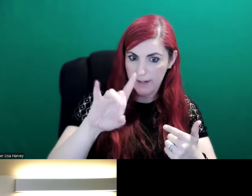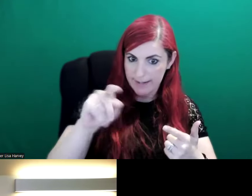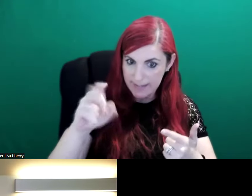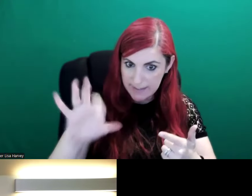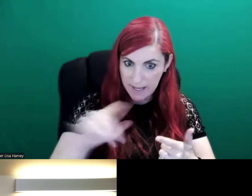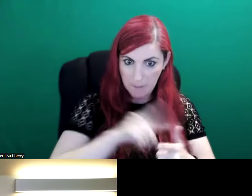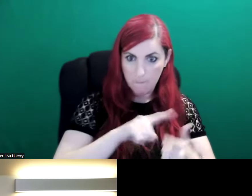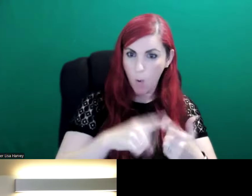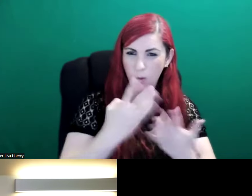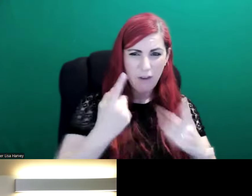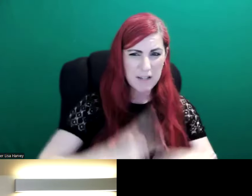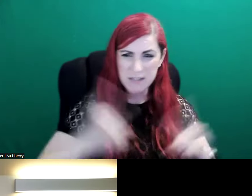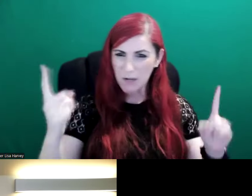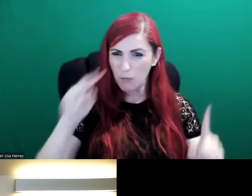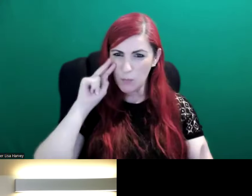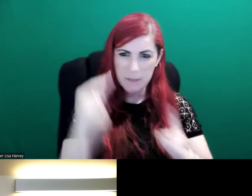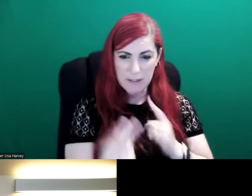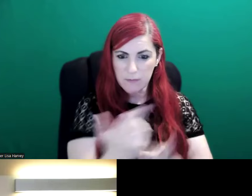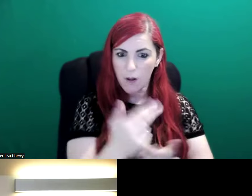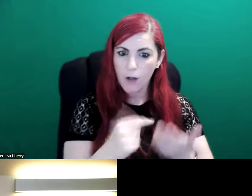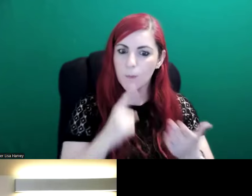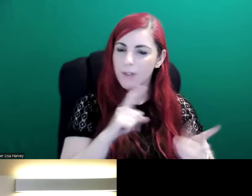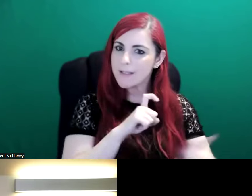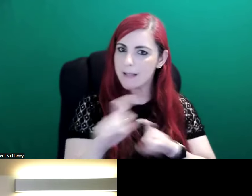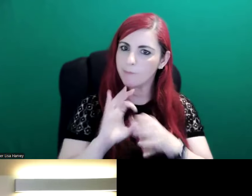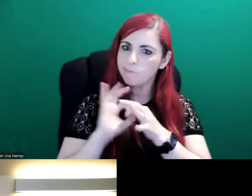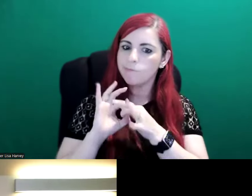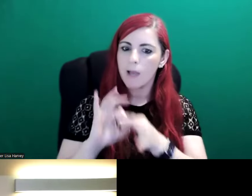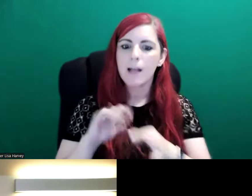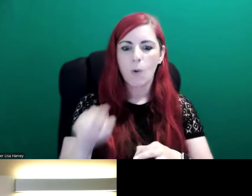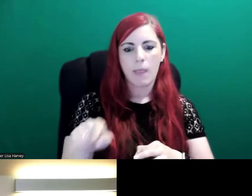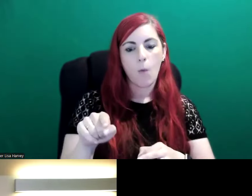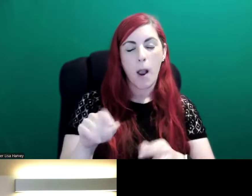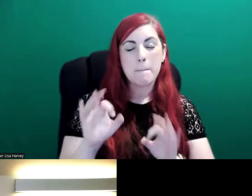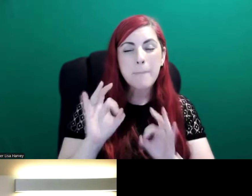their own. They were amazingly generous and warm individuals.